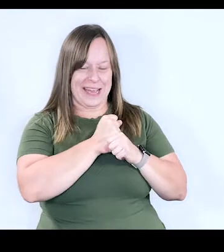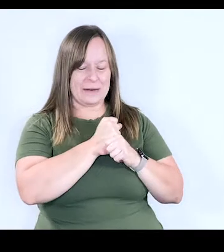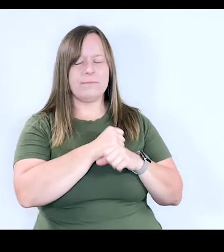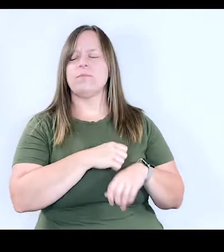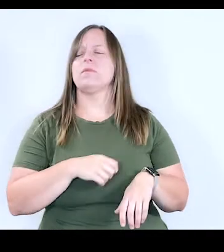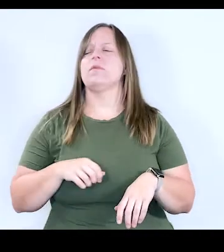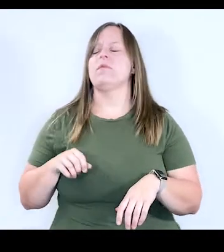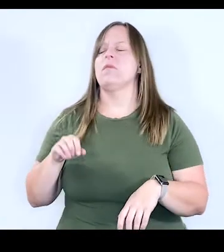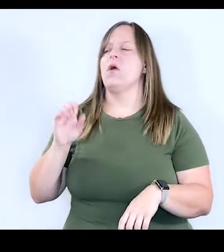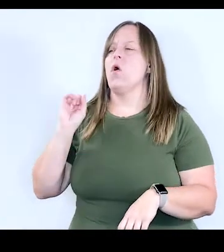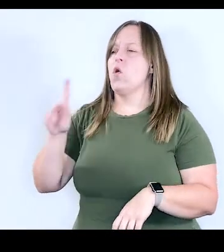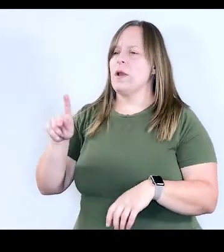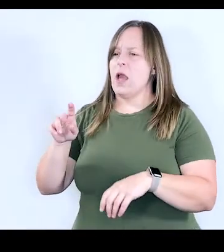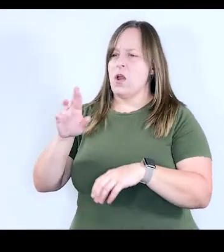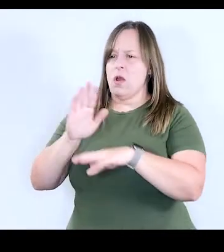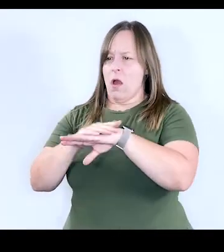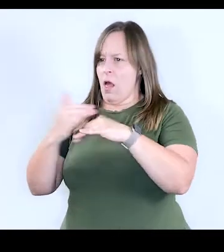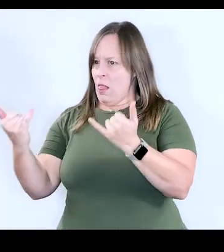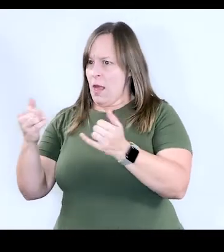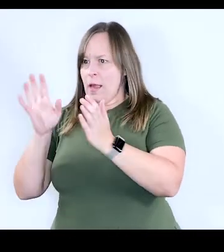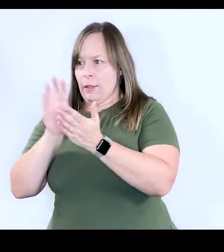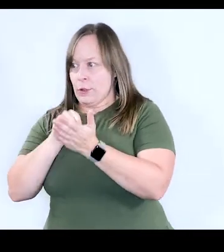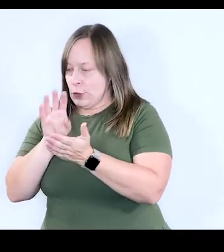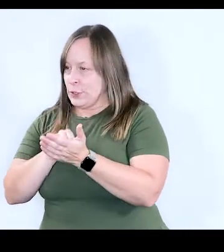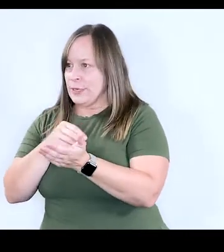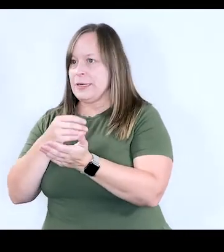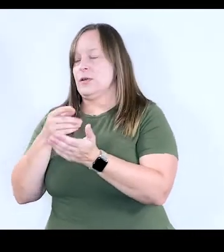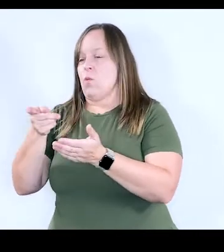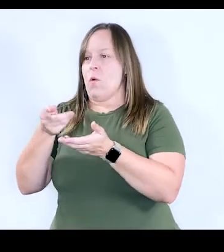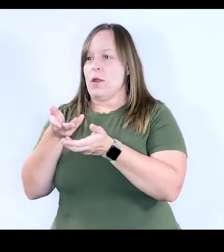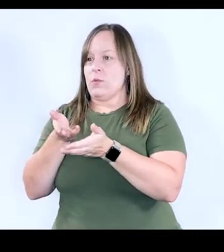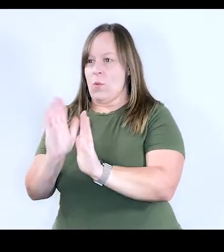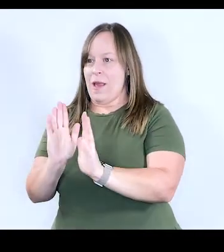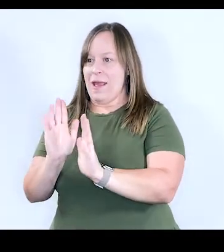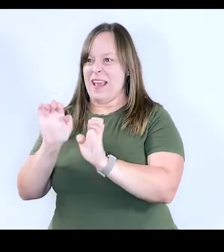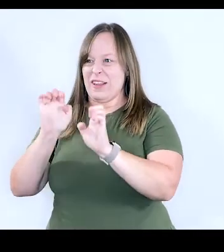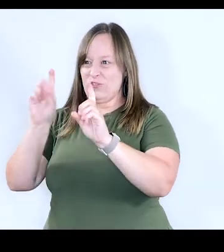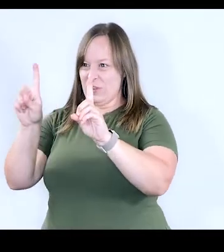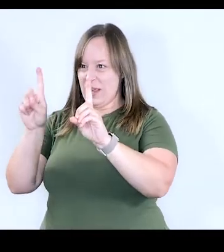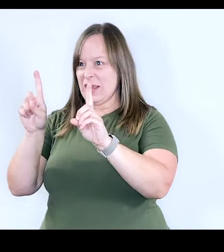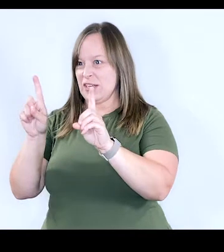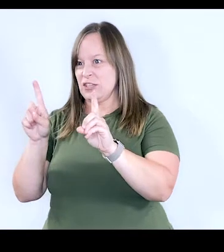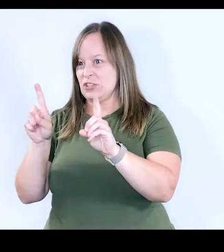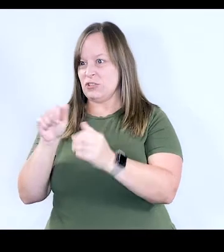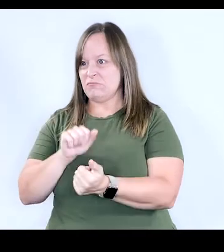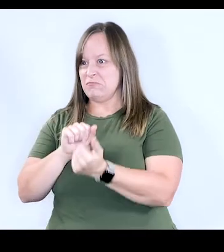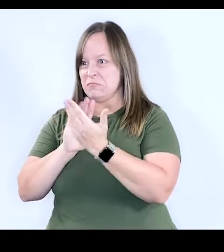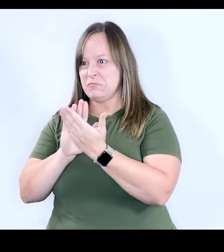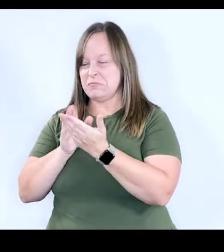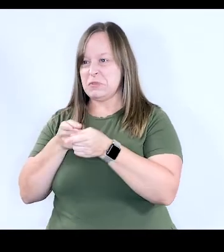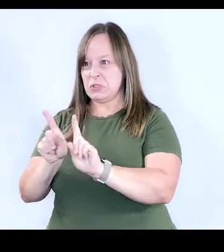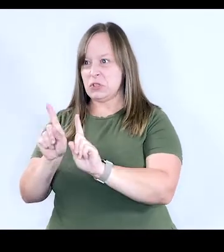And so with that, remote learning is one way that education was addressed during the shutdown